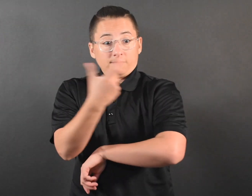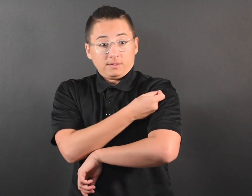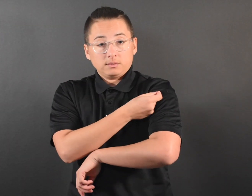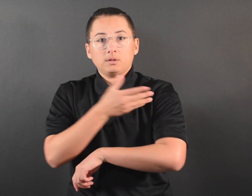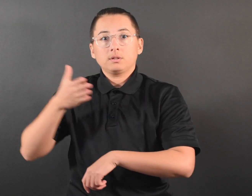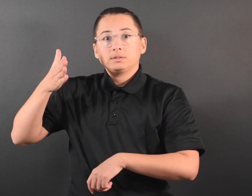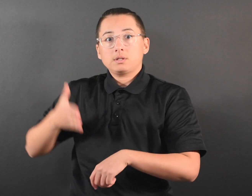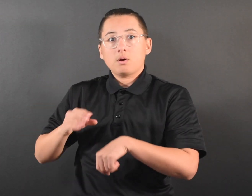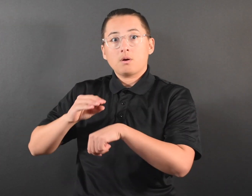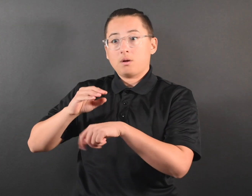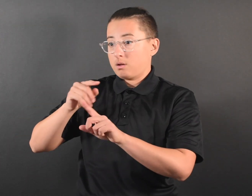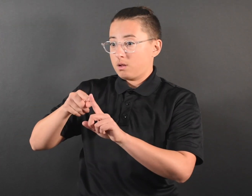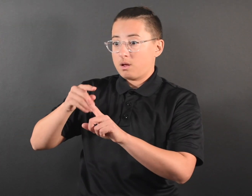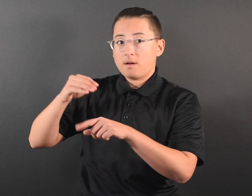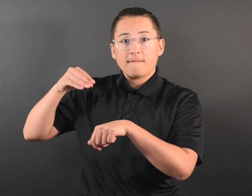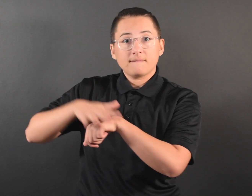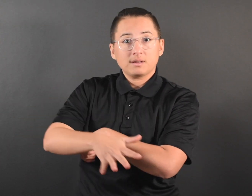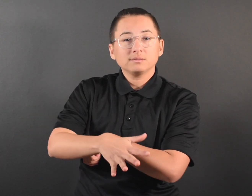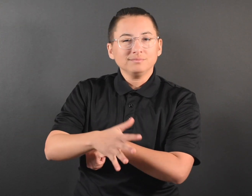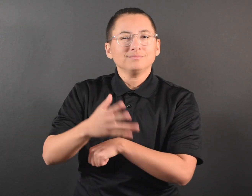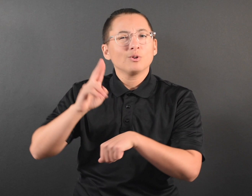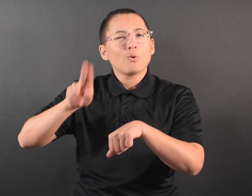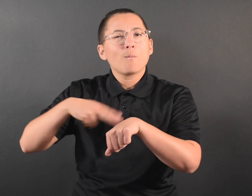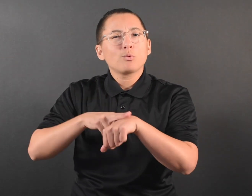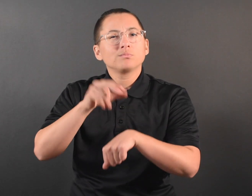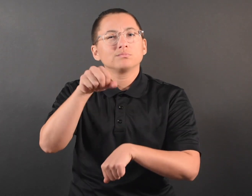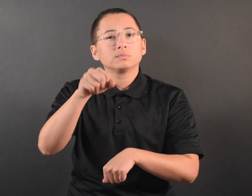Side effects after vaccination are normal.